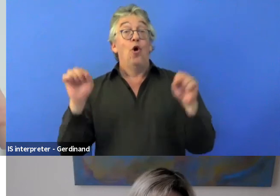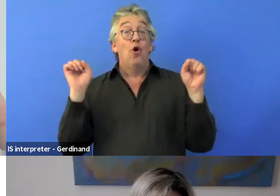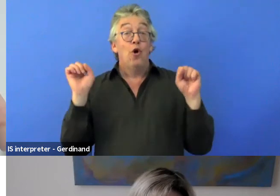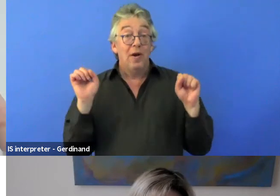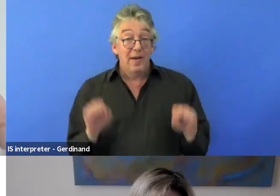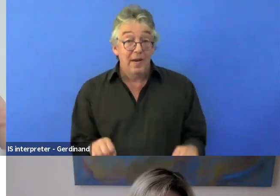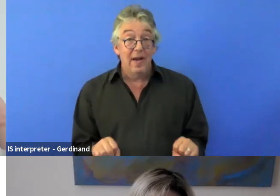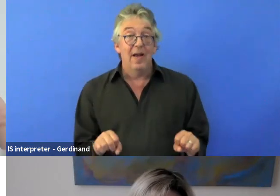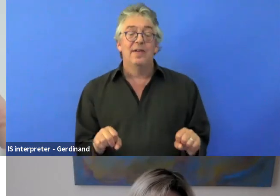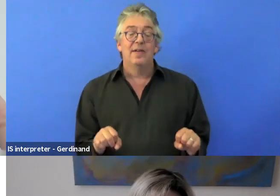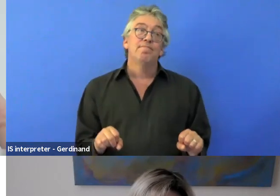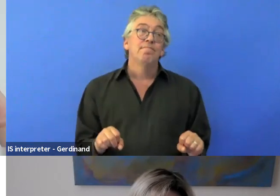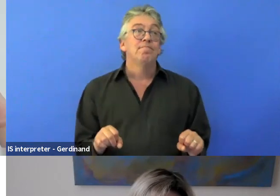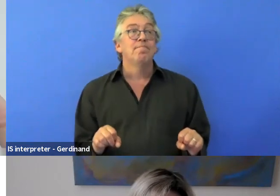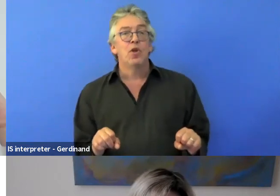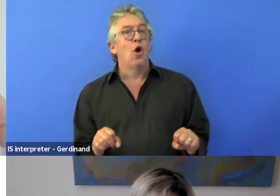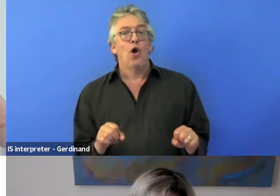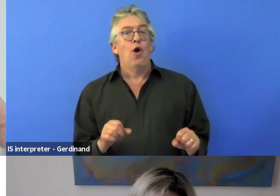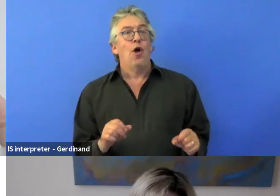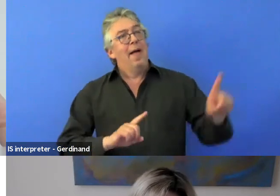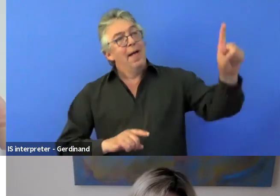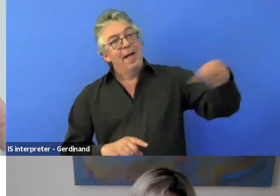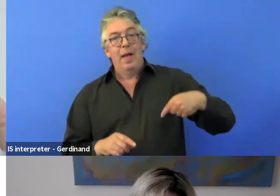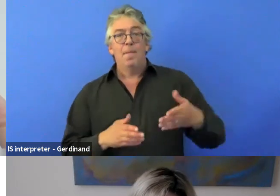to claim the rights of an individual at court.